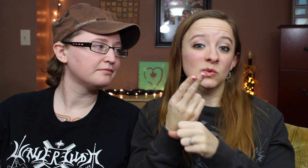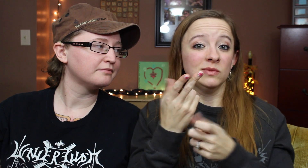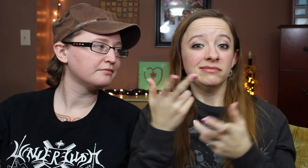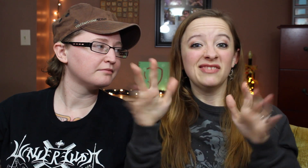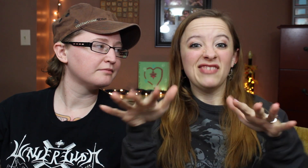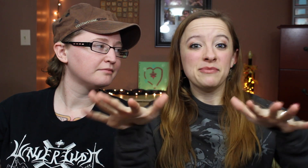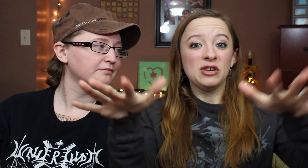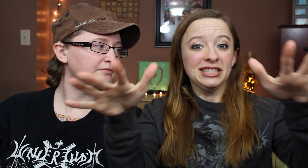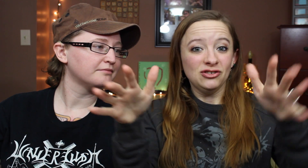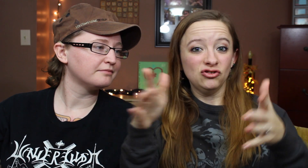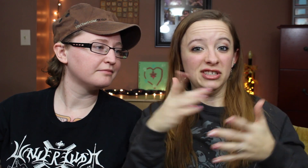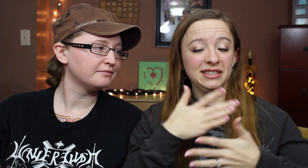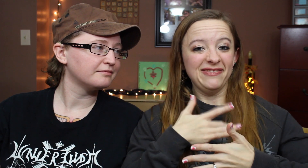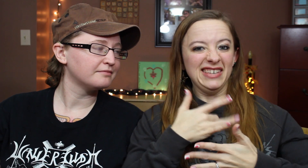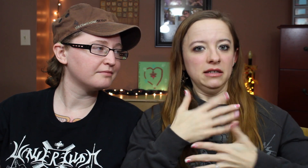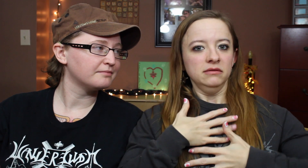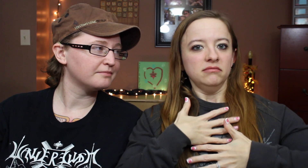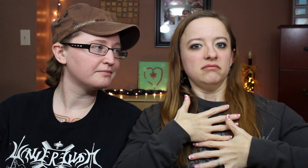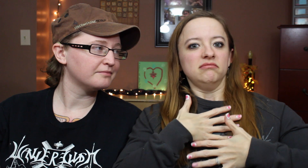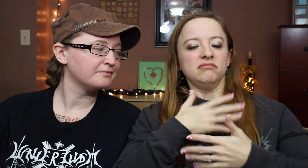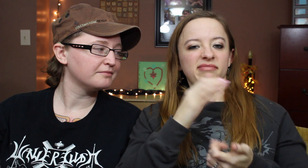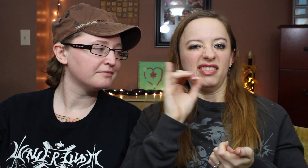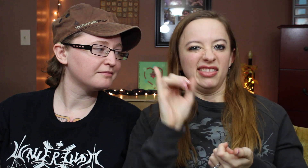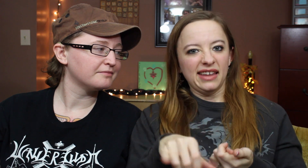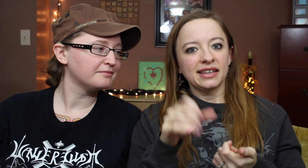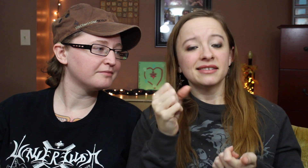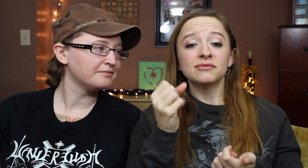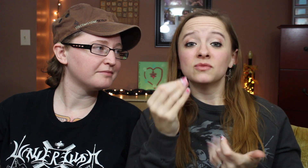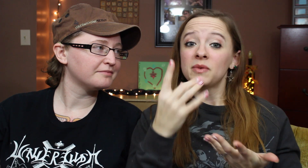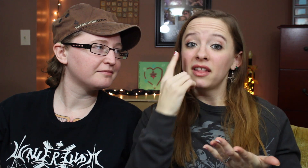who has no hearing at all you might use the vibrations, like the feelings of it.